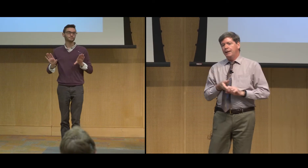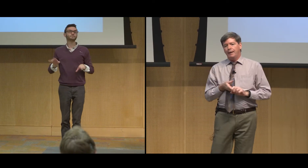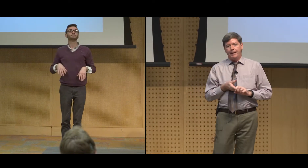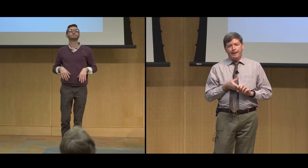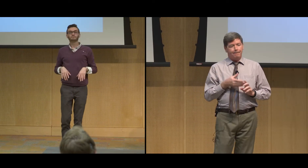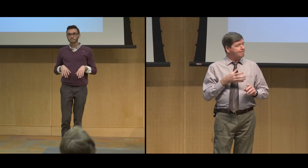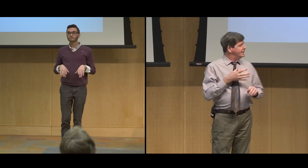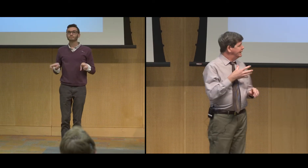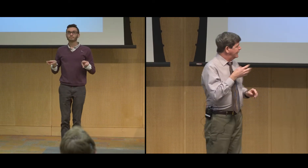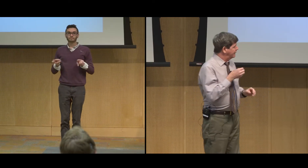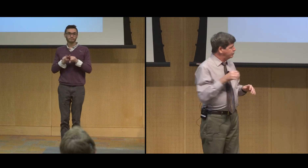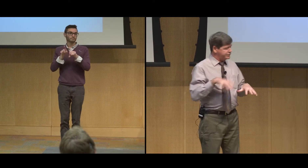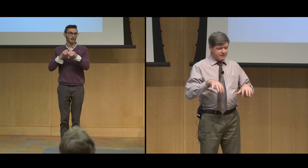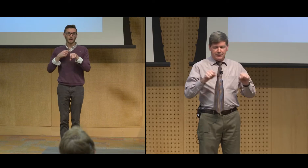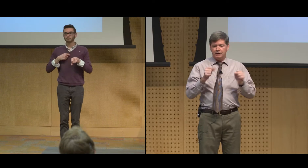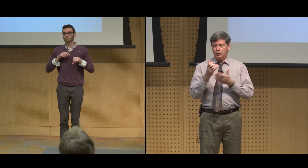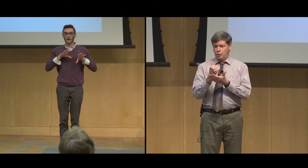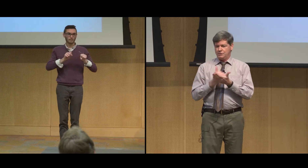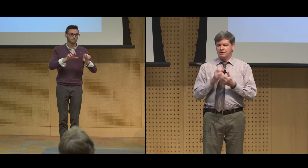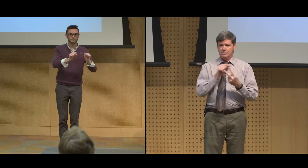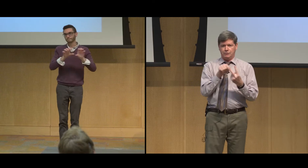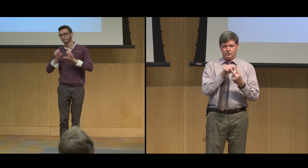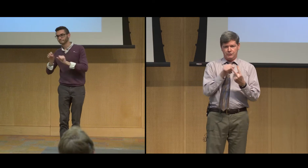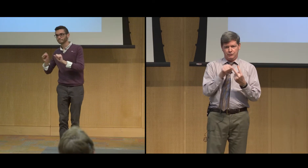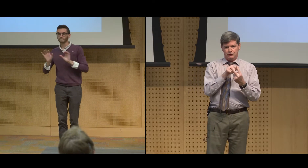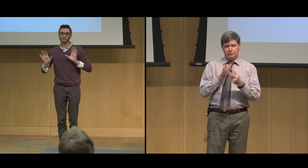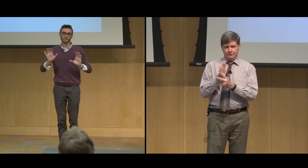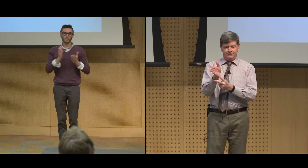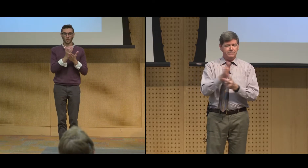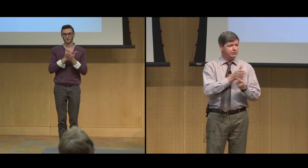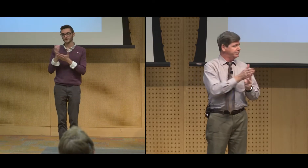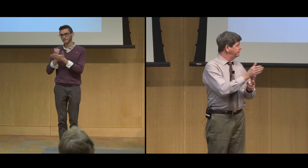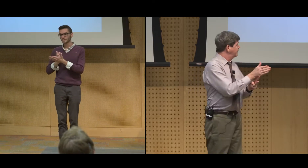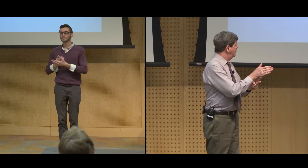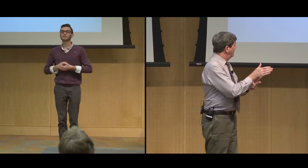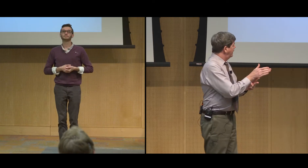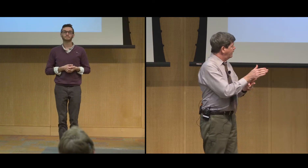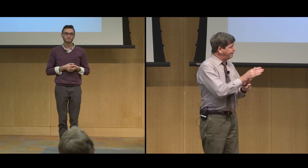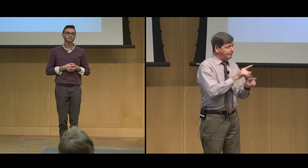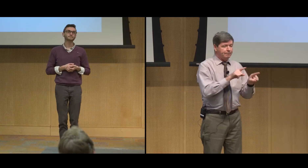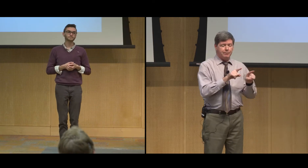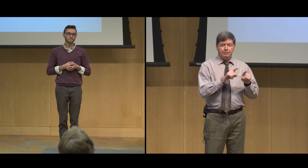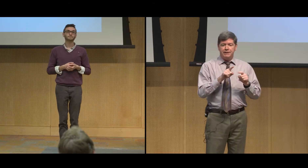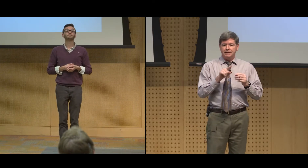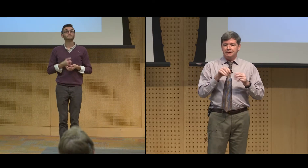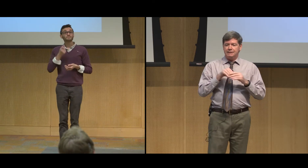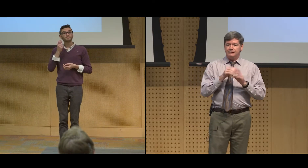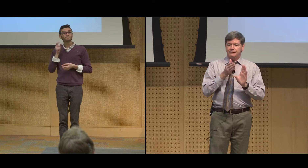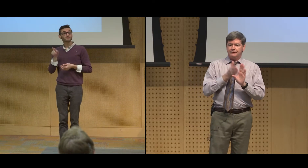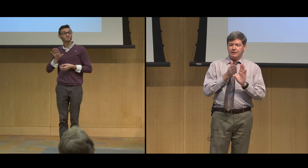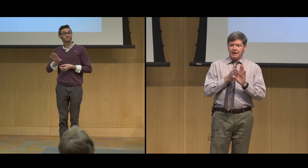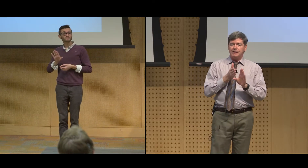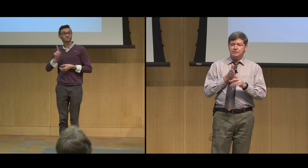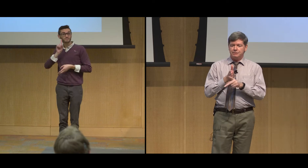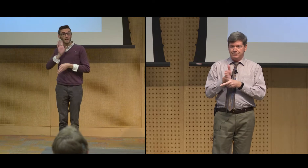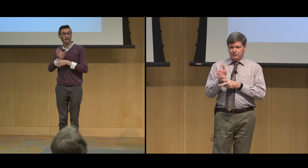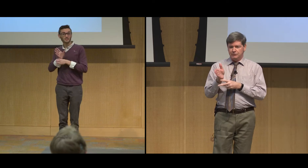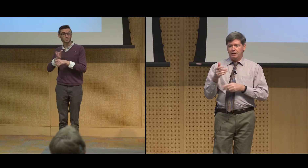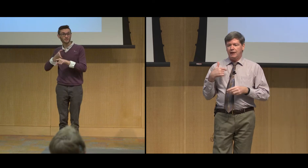uh, and was taking courses in those two fields. Um, and in the Psychology field,